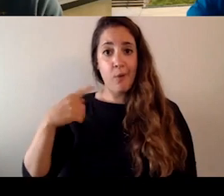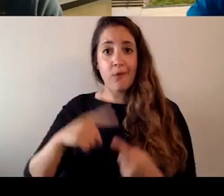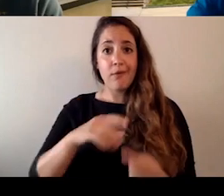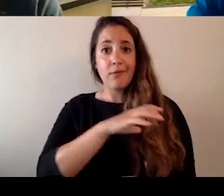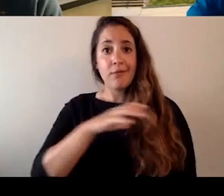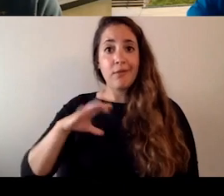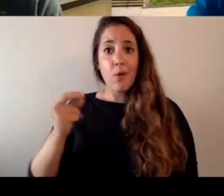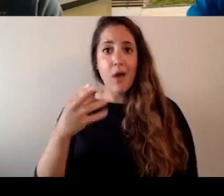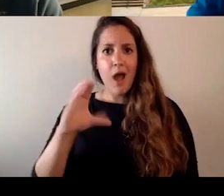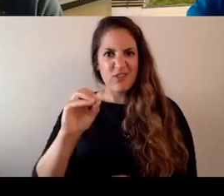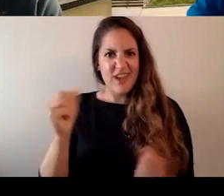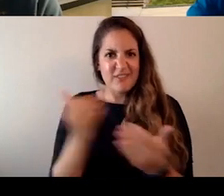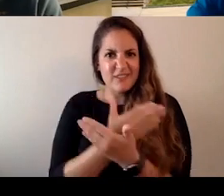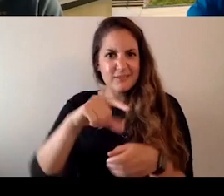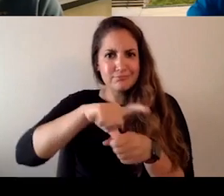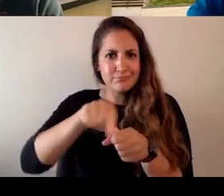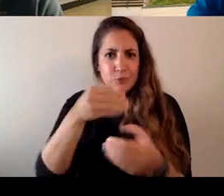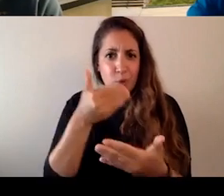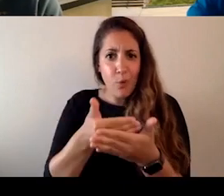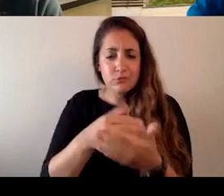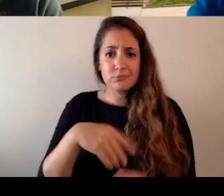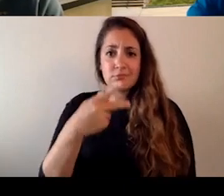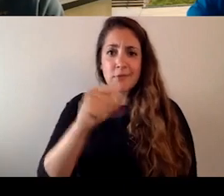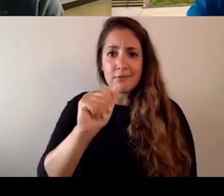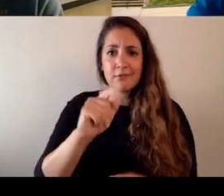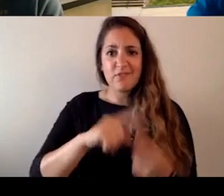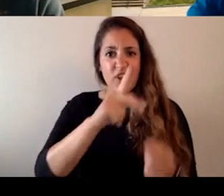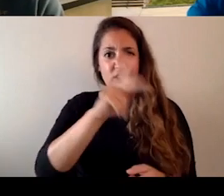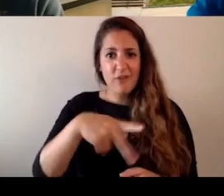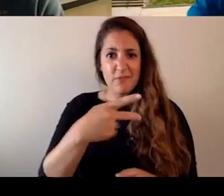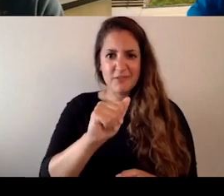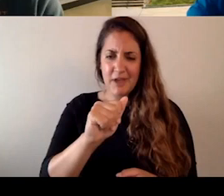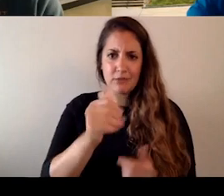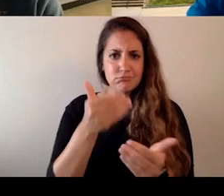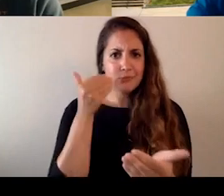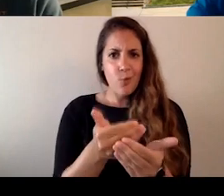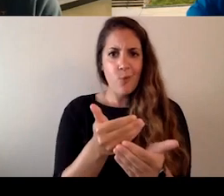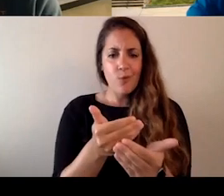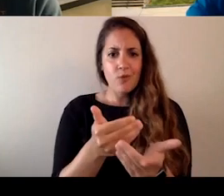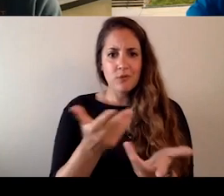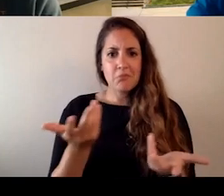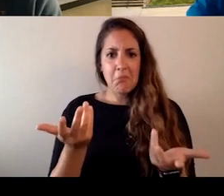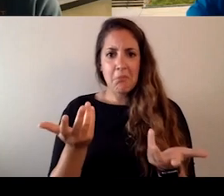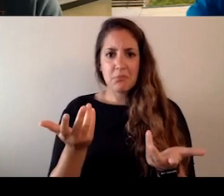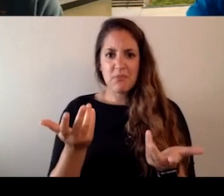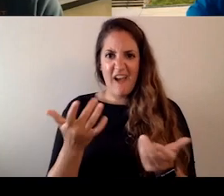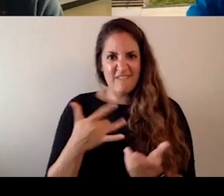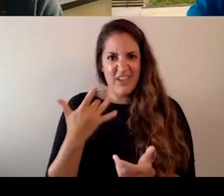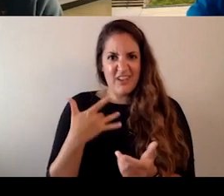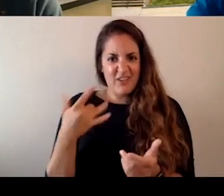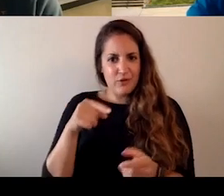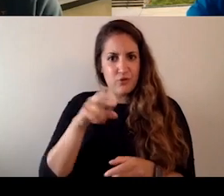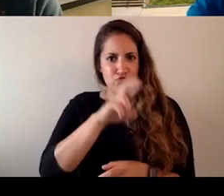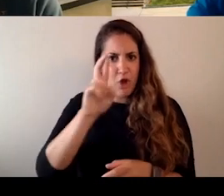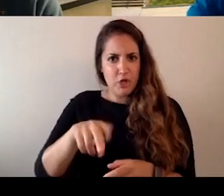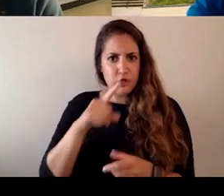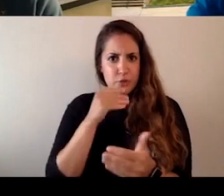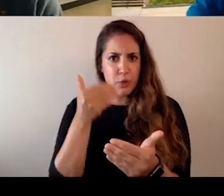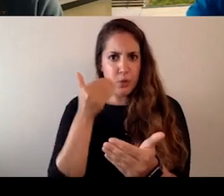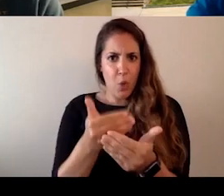Pennsylvania - Philly, etc. It's, it's very, very in proximity, so to speak, is not too far away.